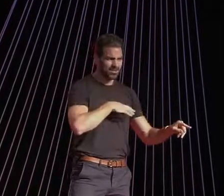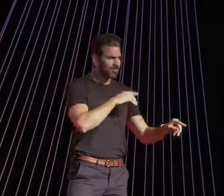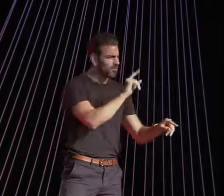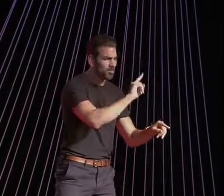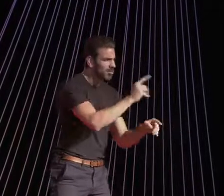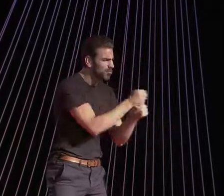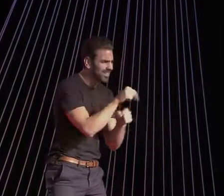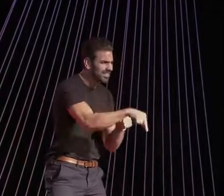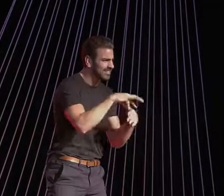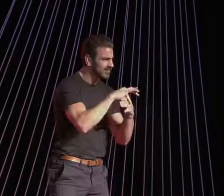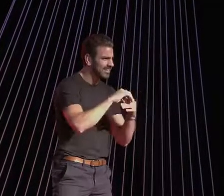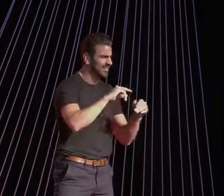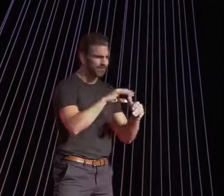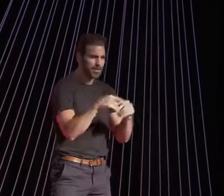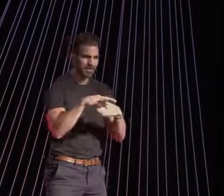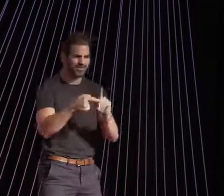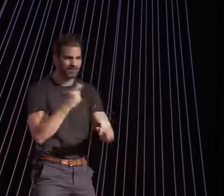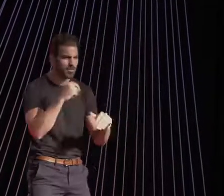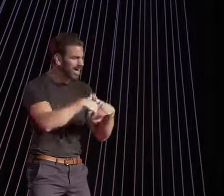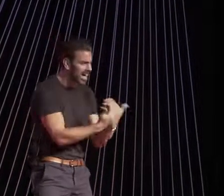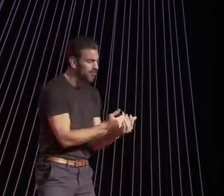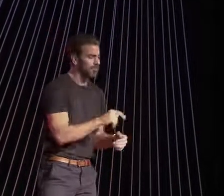trying to ask the butcher where the meat he was slicing is sourced from